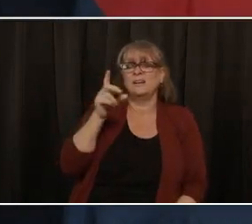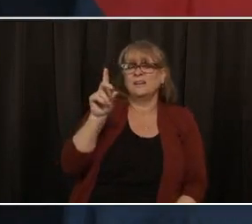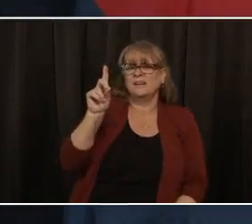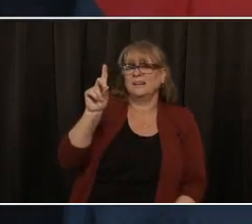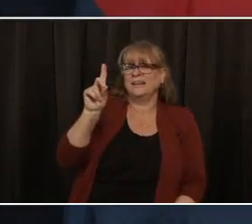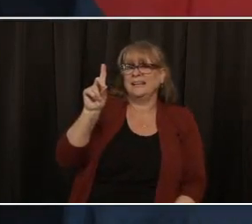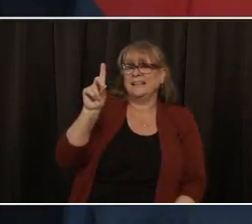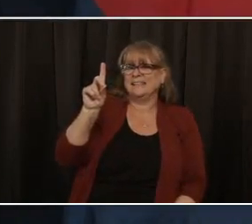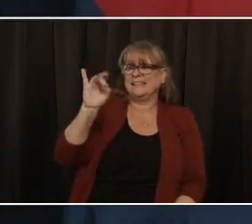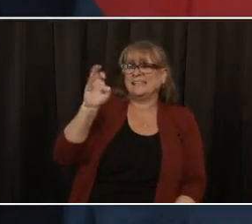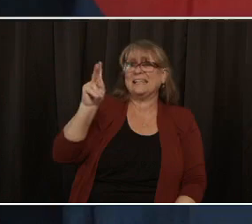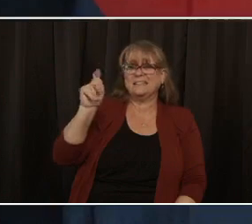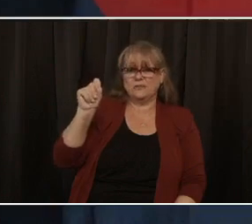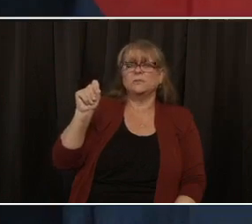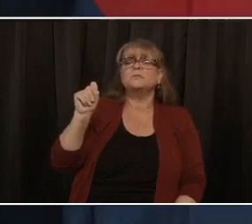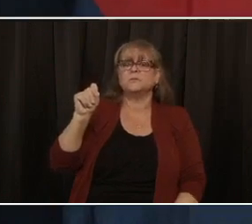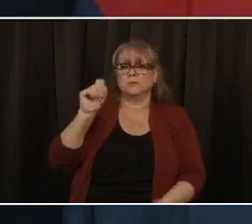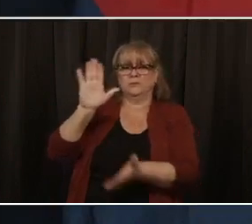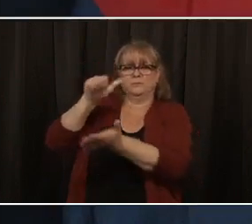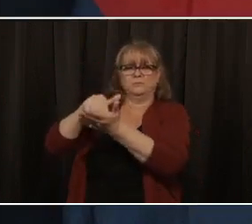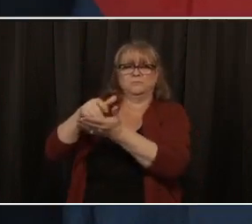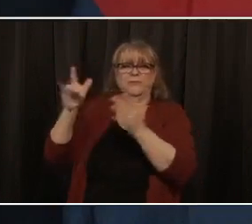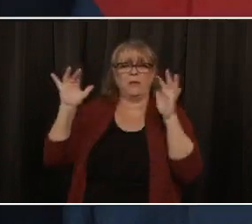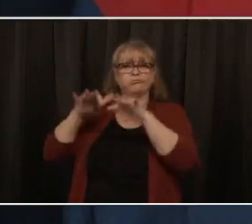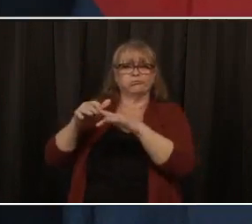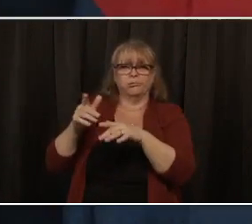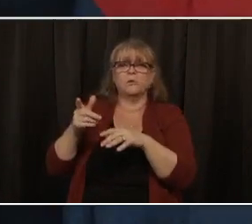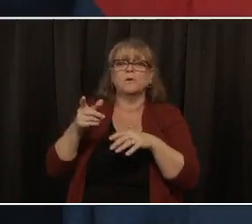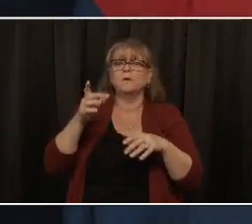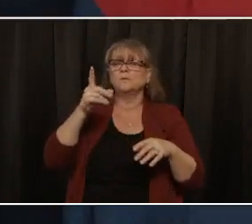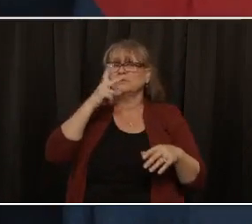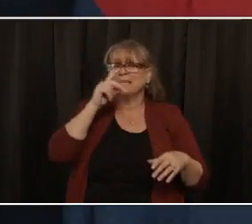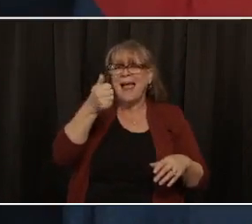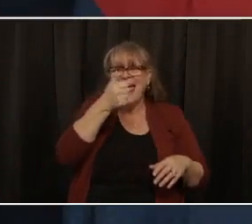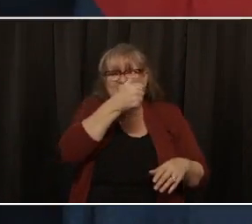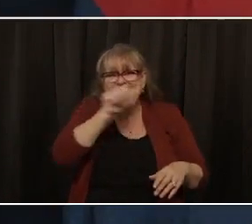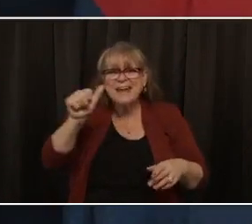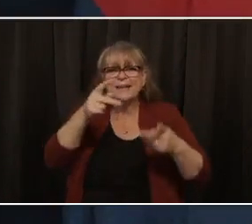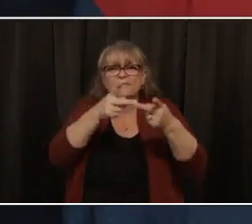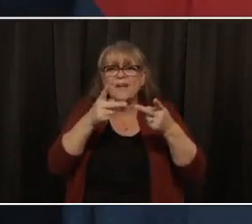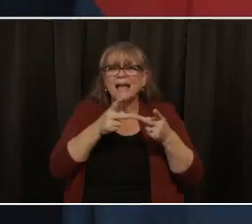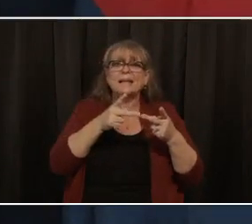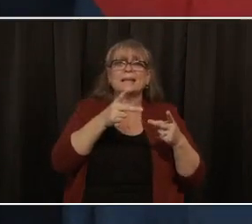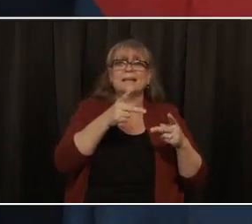what you would see at any type of place which does blood draws, or gives regular shots or test, blood